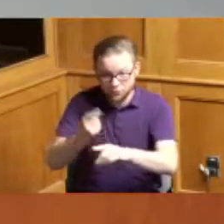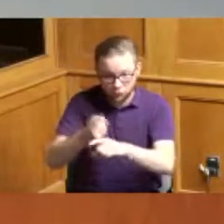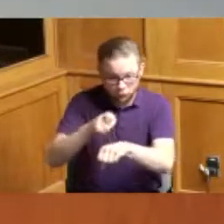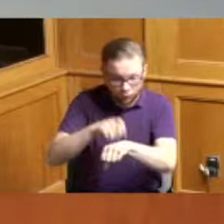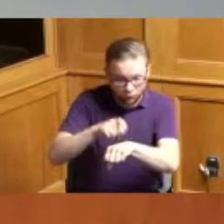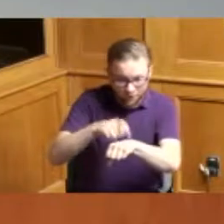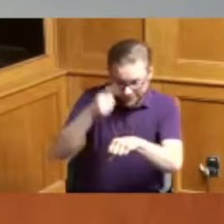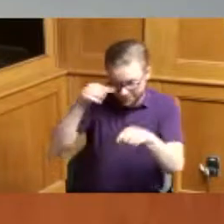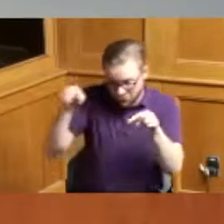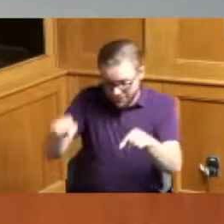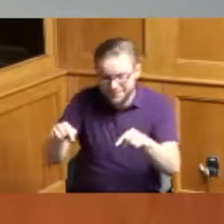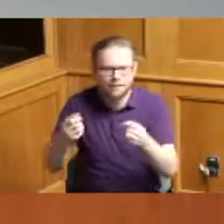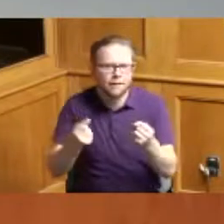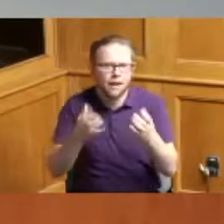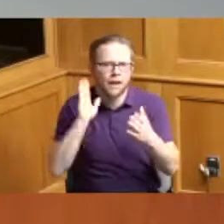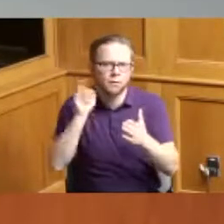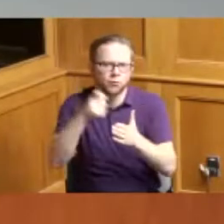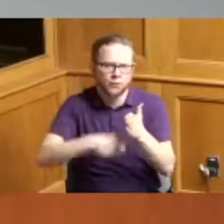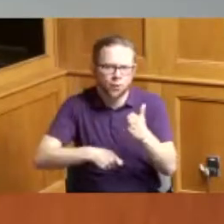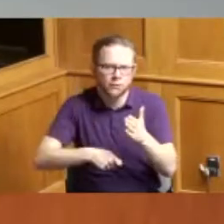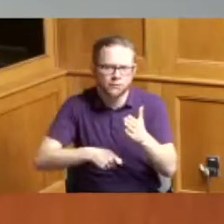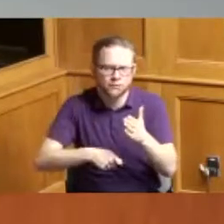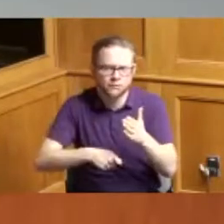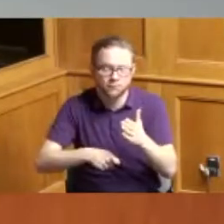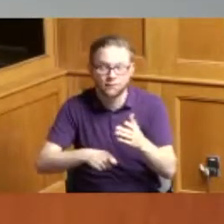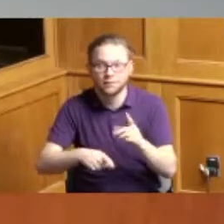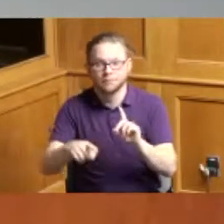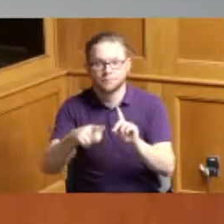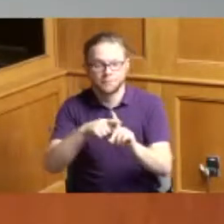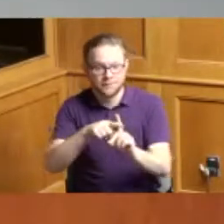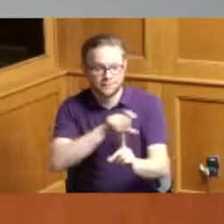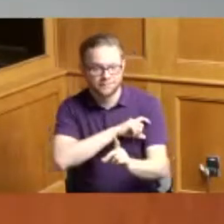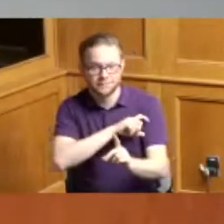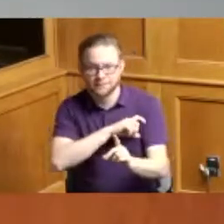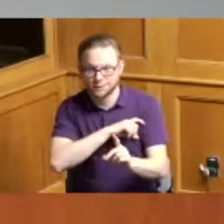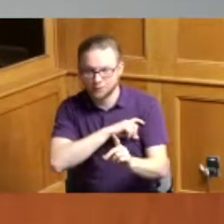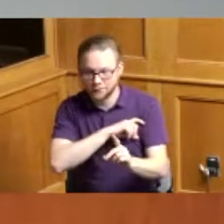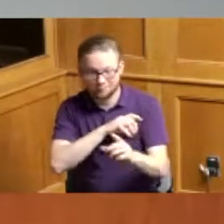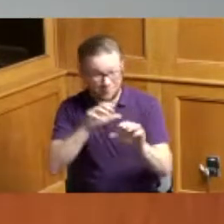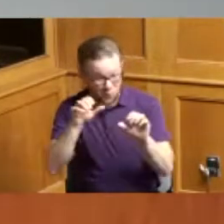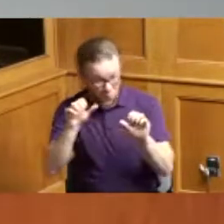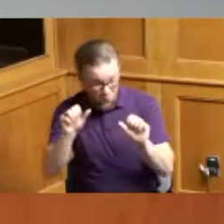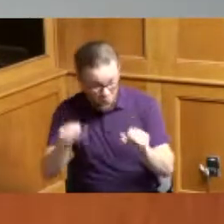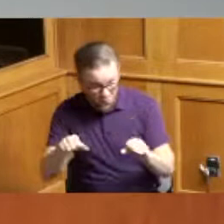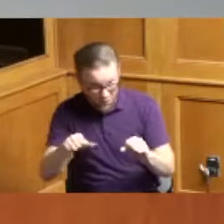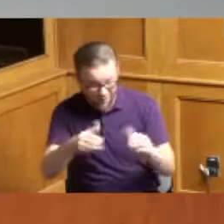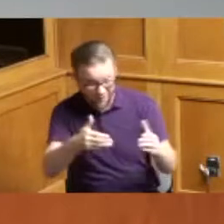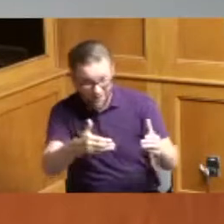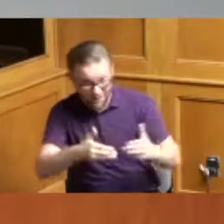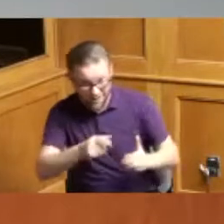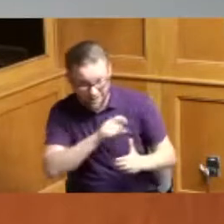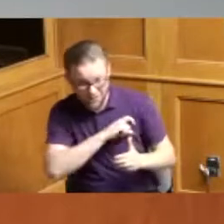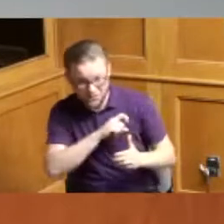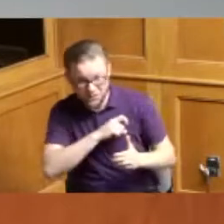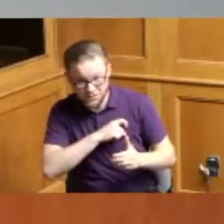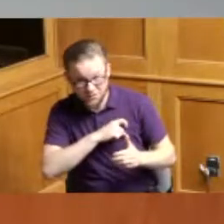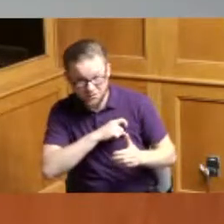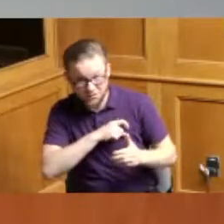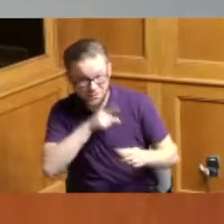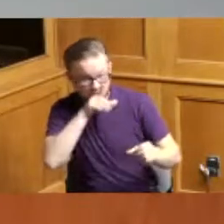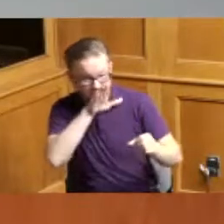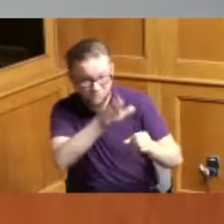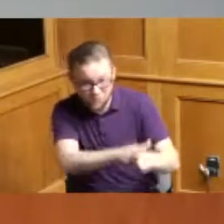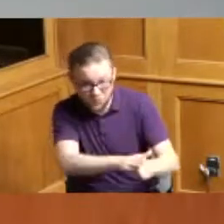expense of that in addition to the security can we get security secured for the event I'm I know